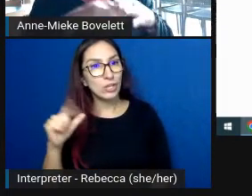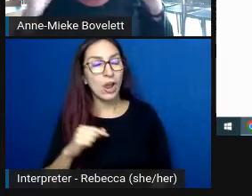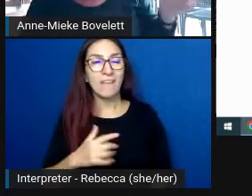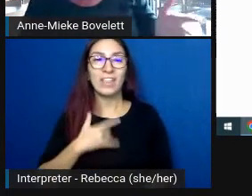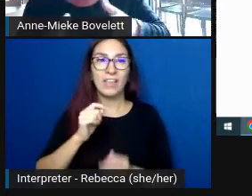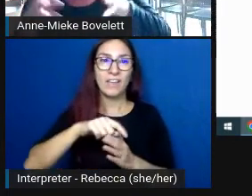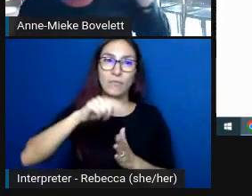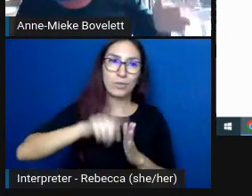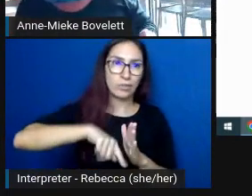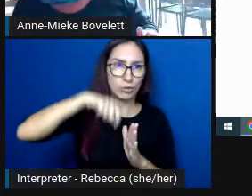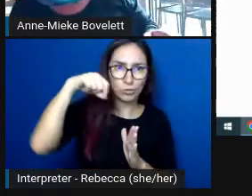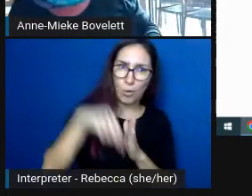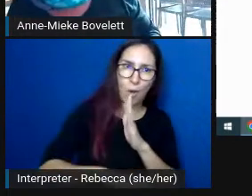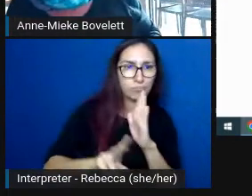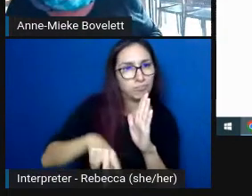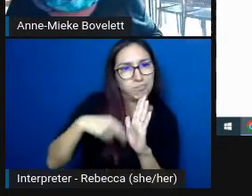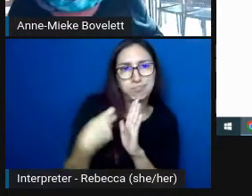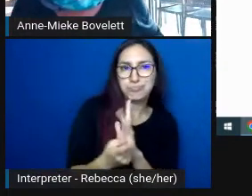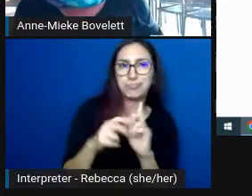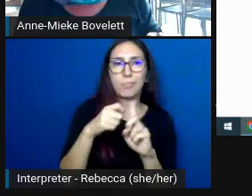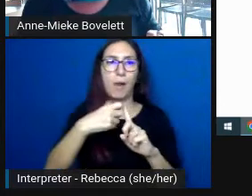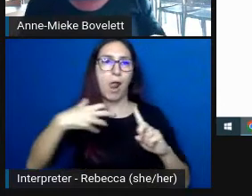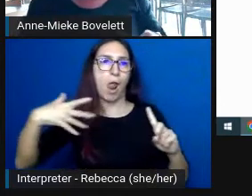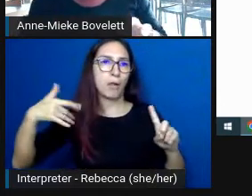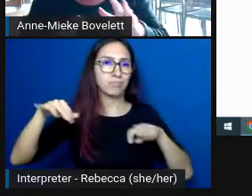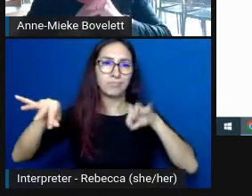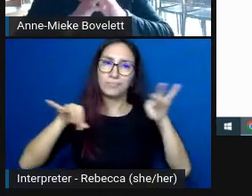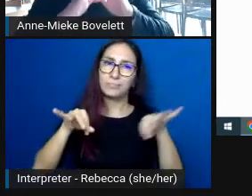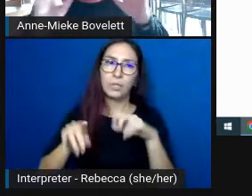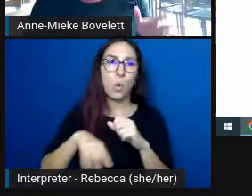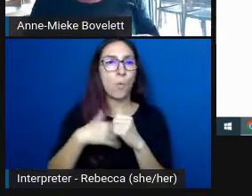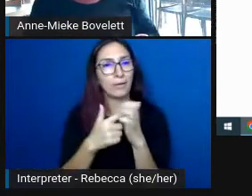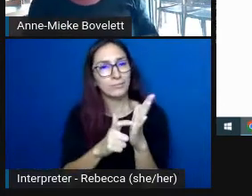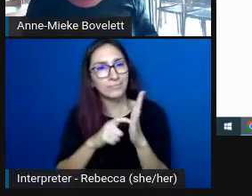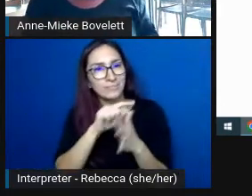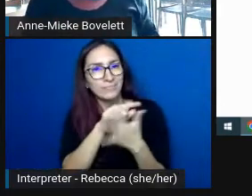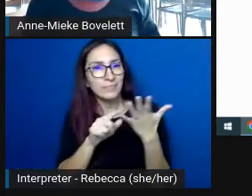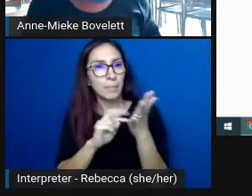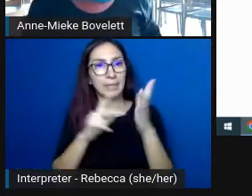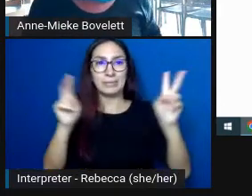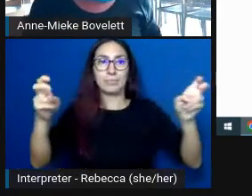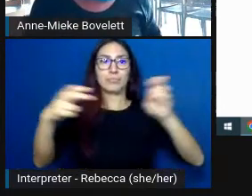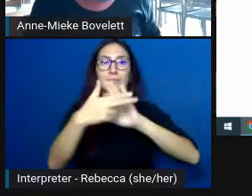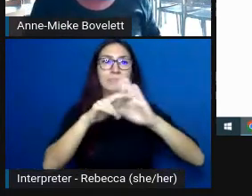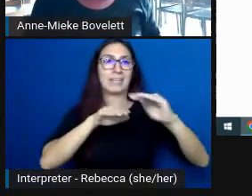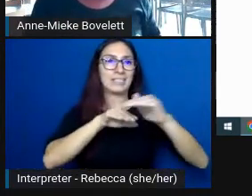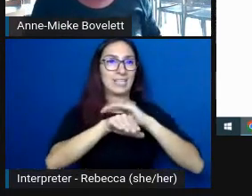of criteria would make a site accessible, I think all of WP Accessibility Day is about that.